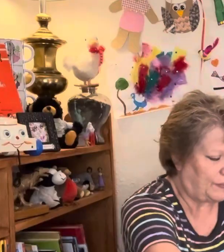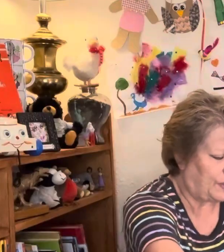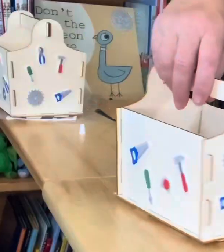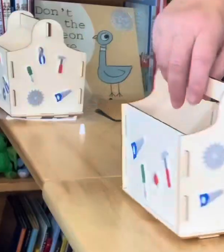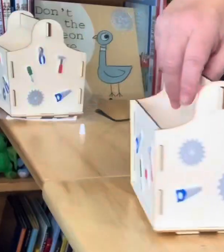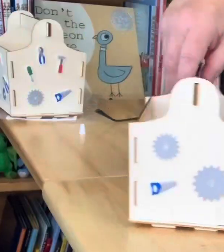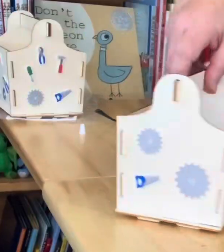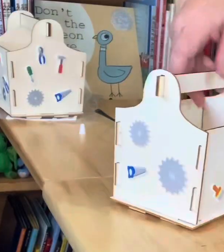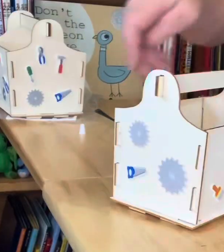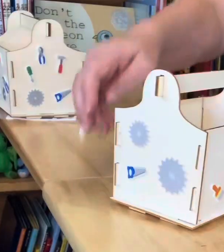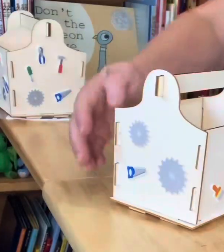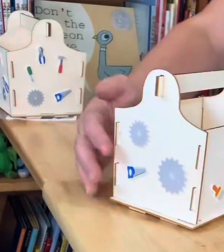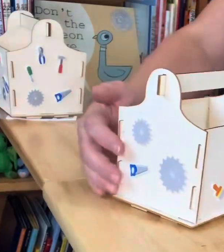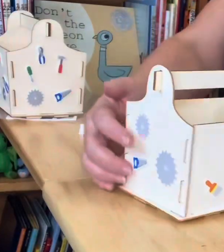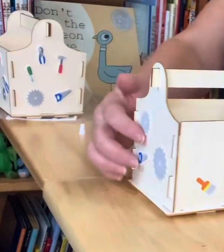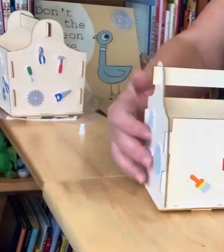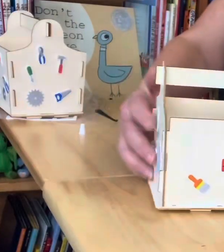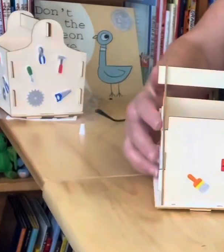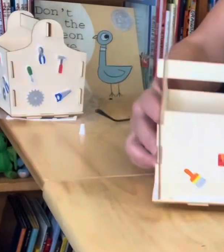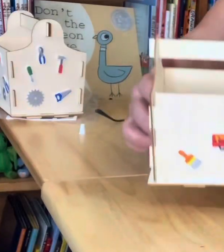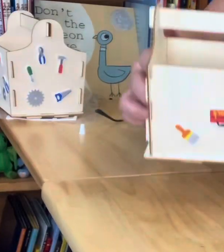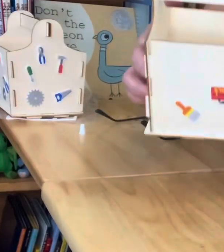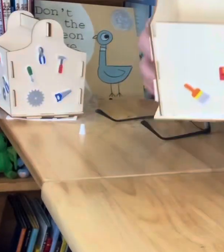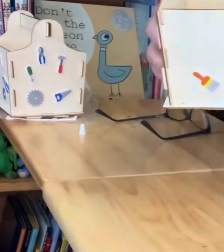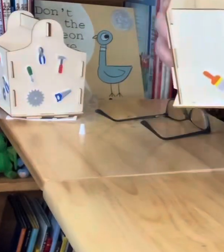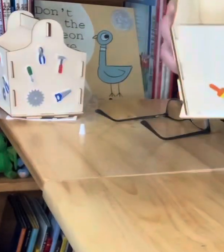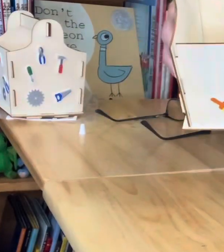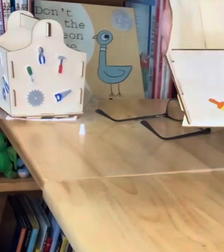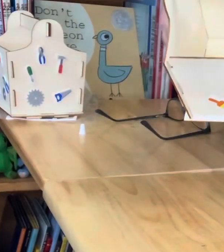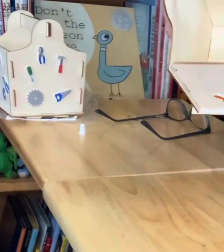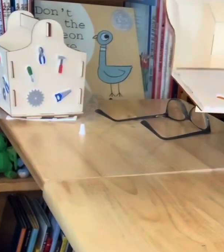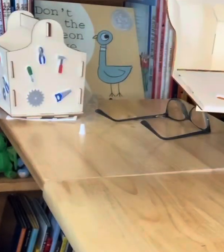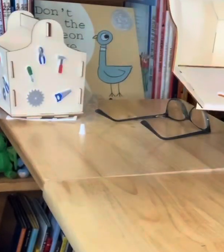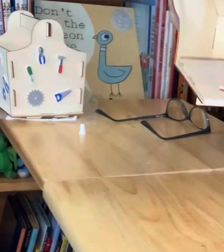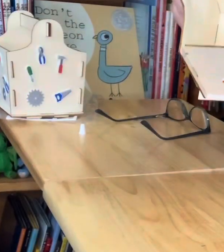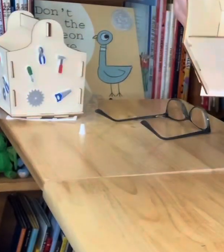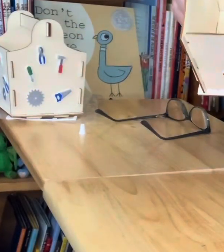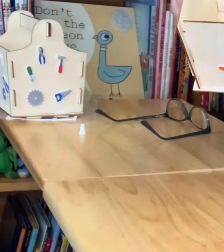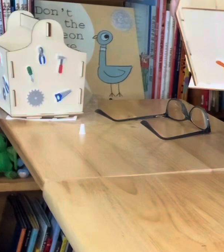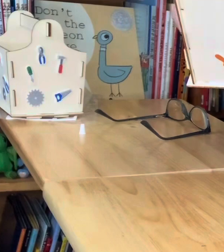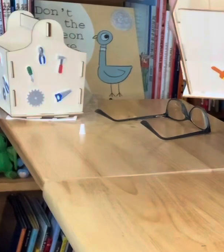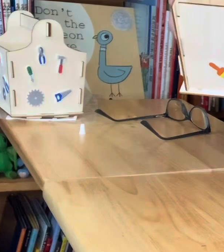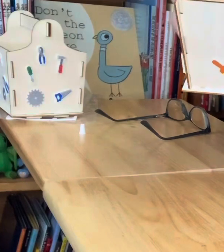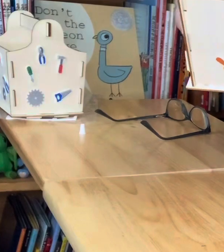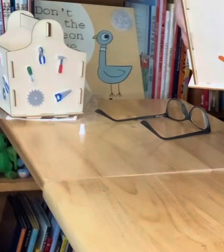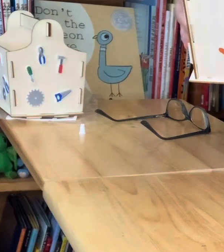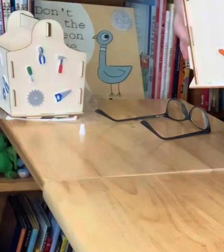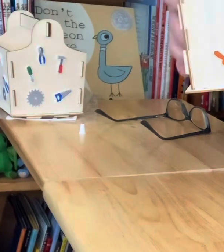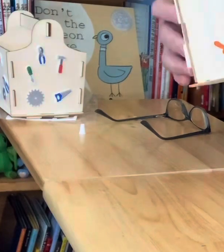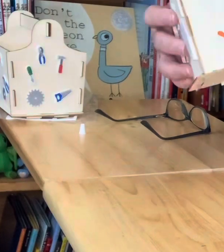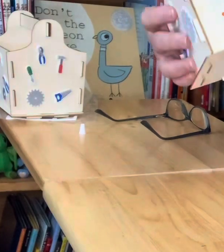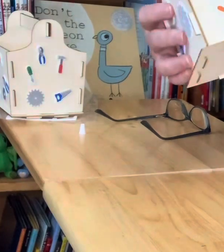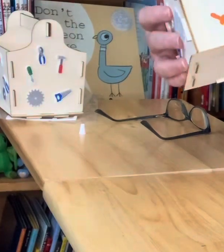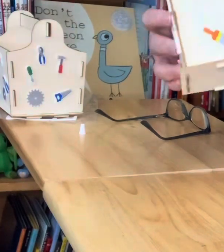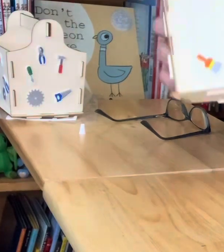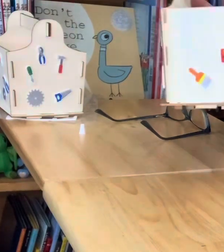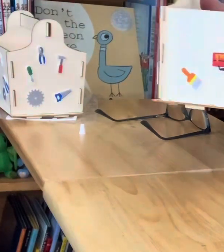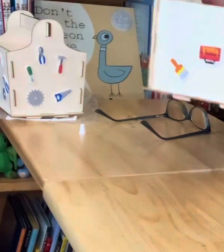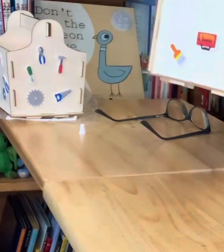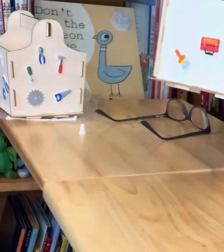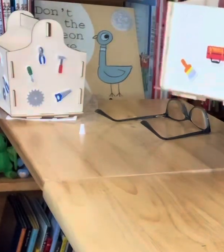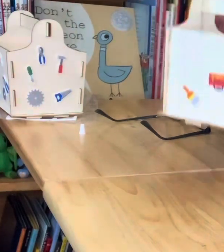what steady pressure looks like. BUSTER: I've got a couple of gaps. That's okay. BARB: Yeah. But you know, guys. This will...